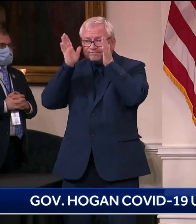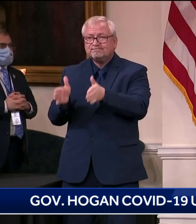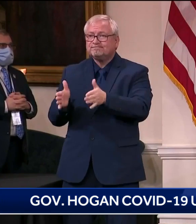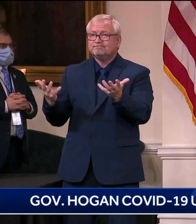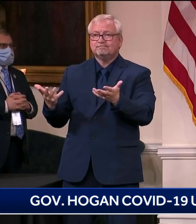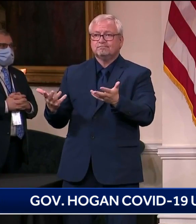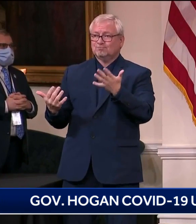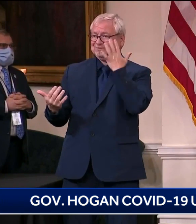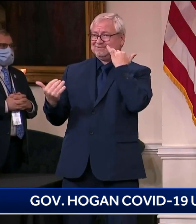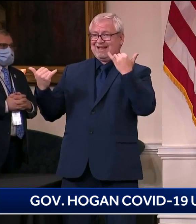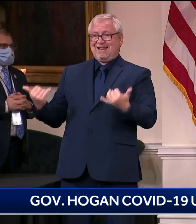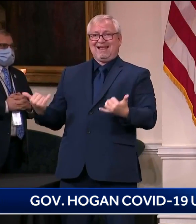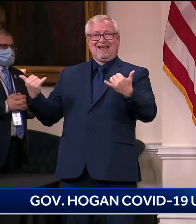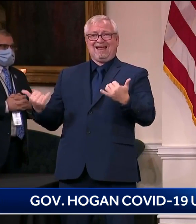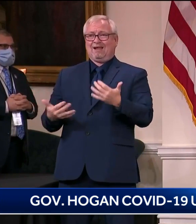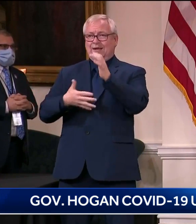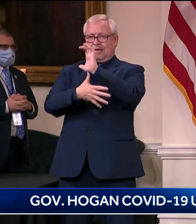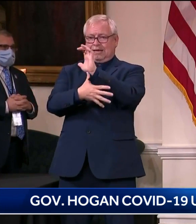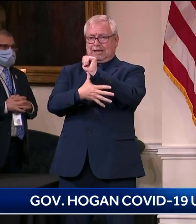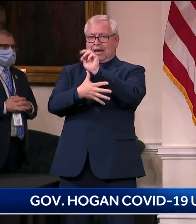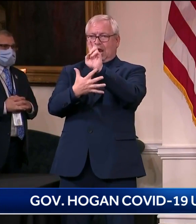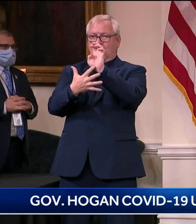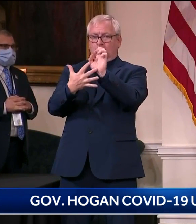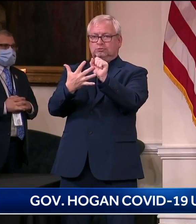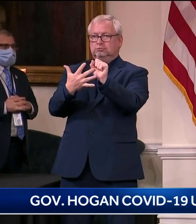WE WILL BE PUSHING FOR A LOT MORE.